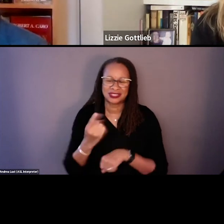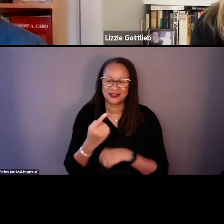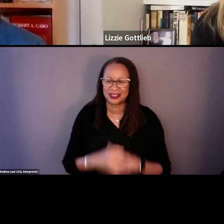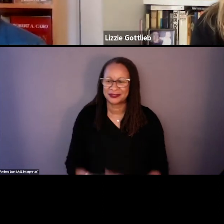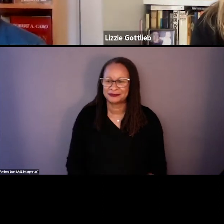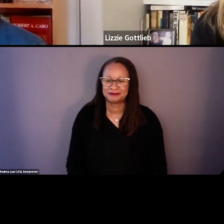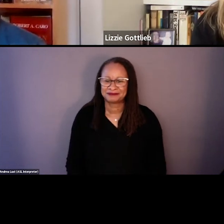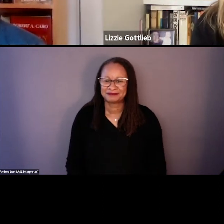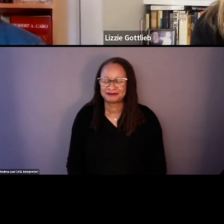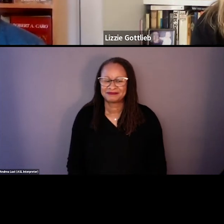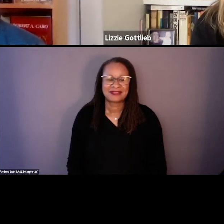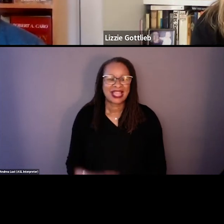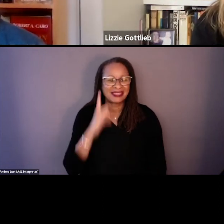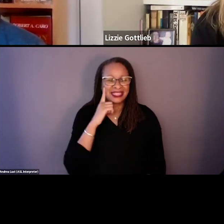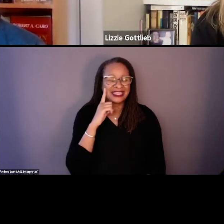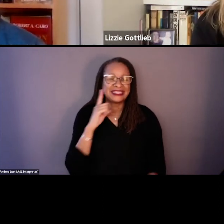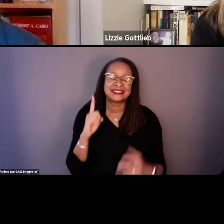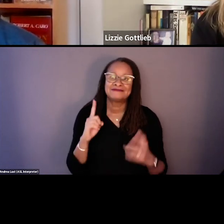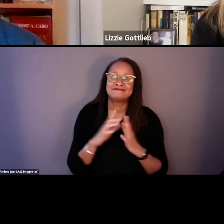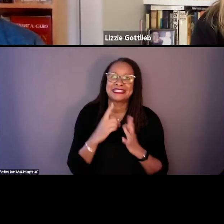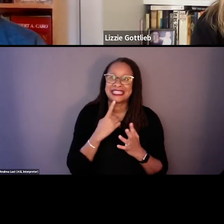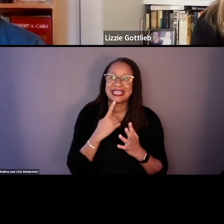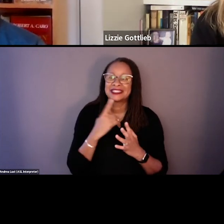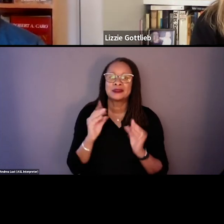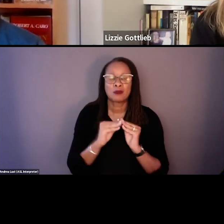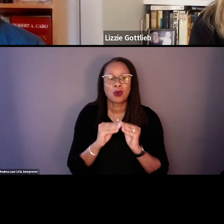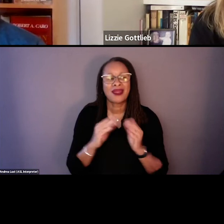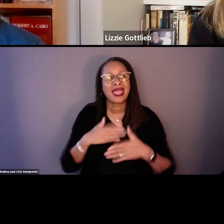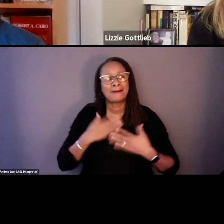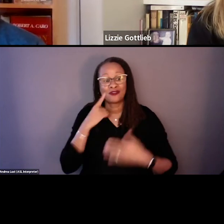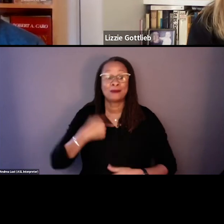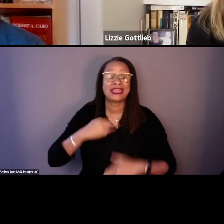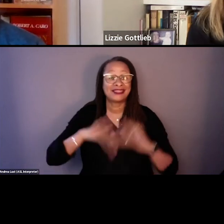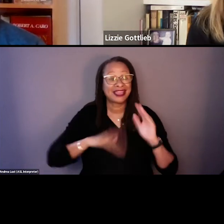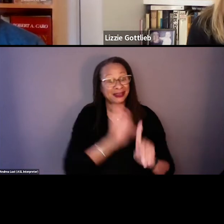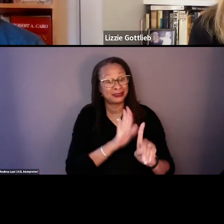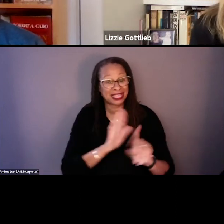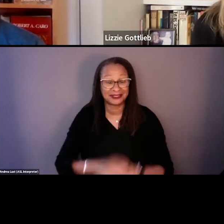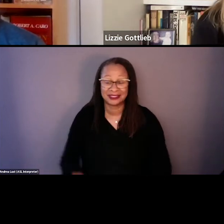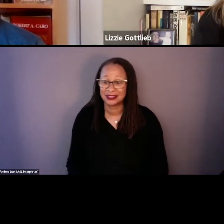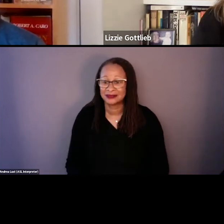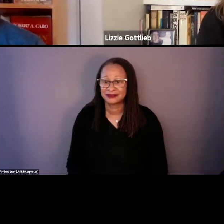and they're wary of anything that seems, you know, this is the opposite of the Instagram age. Like, they don't wanna be-